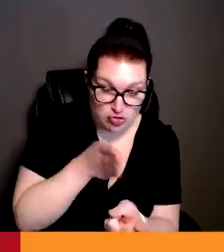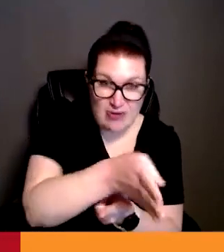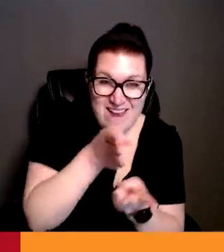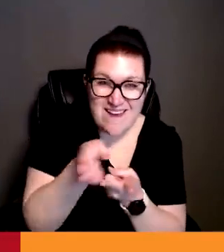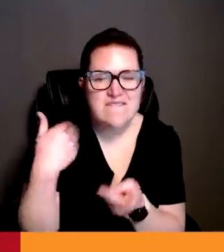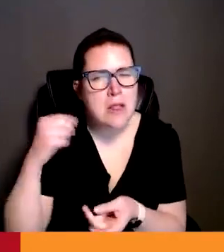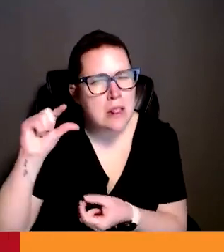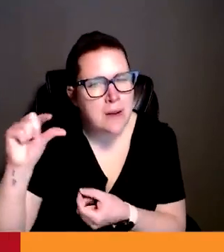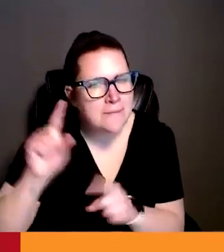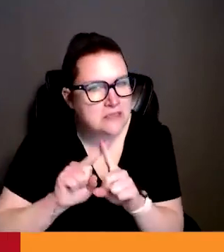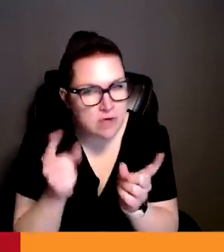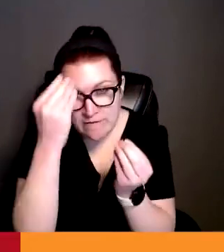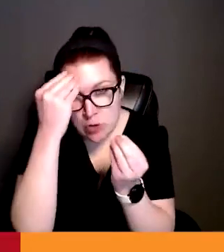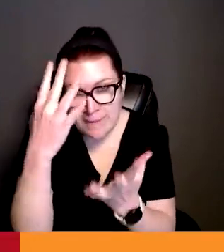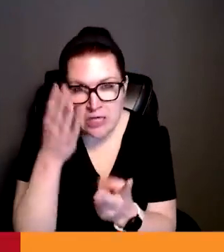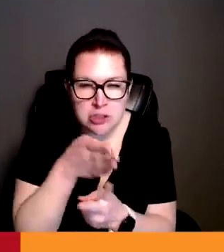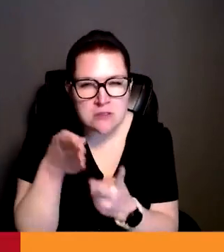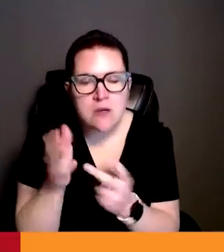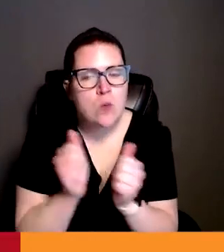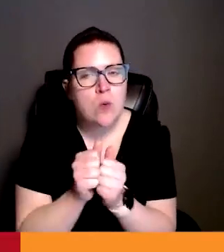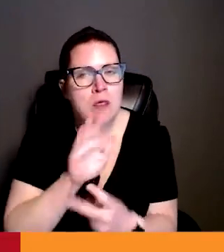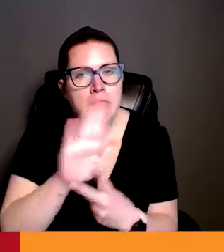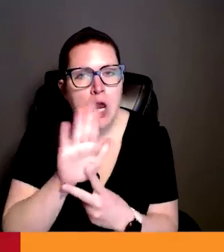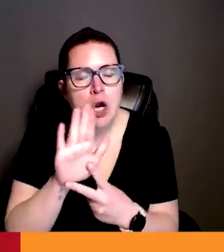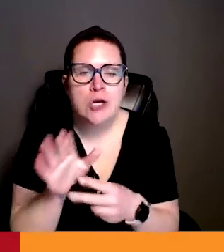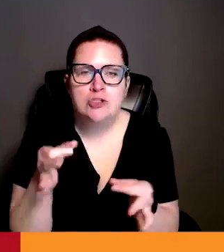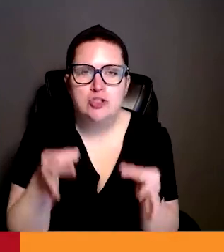details in terms of the judging criteria. So, make sure you do keep track of that.